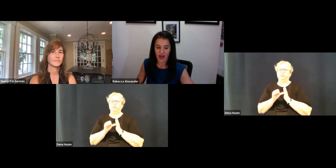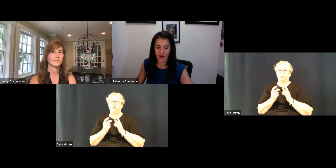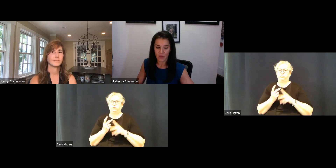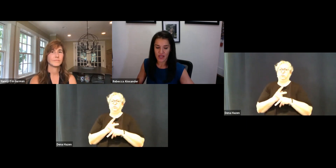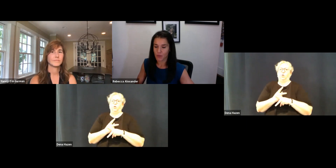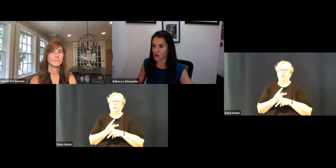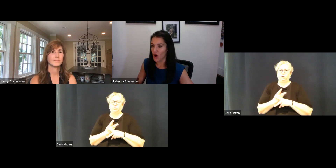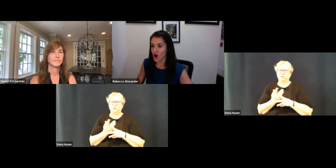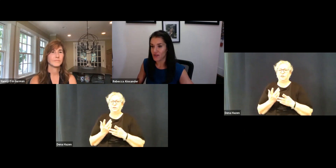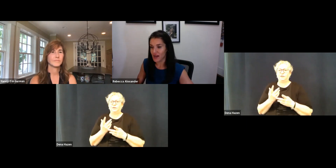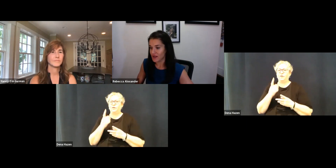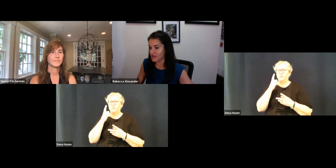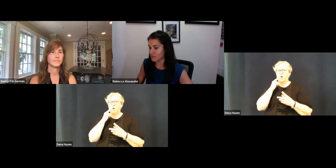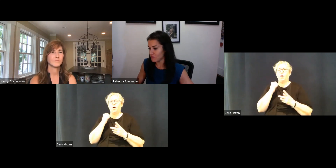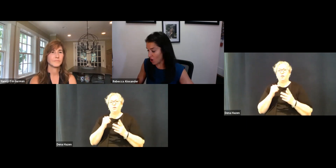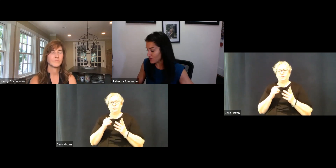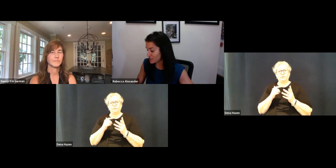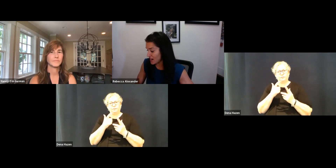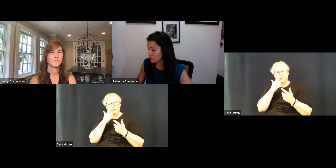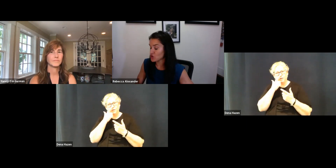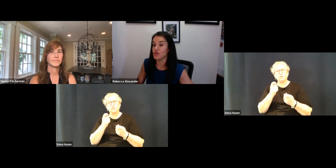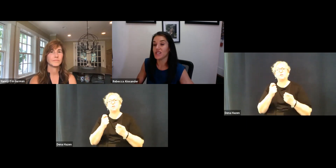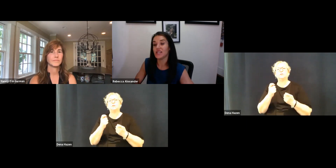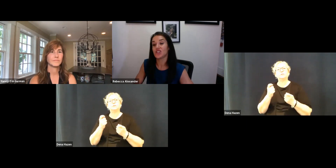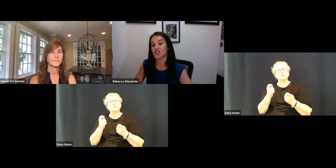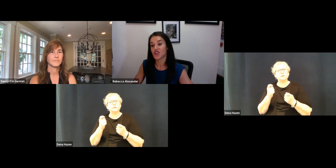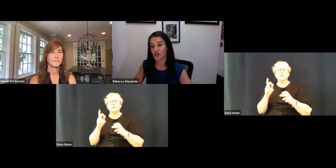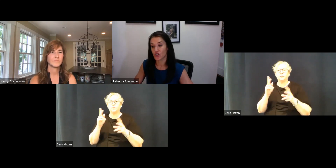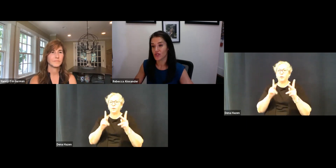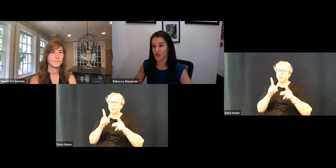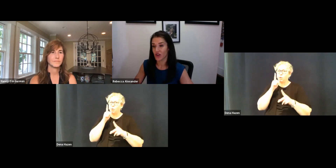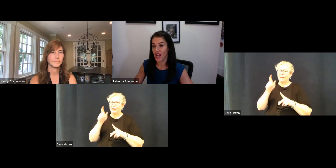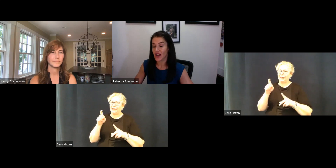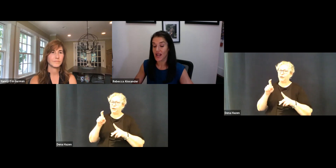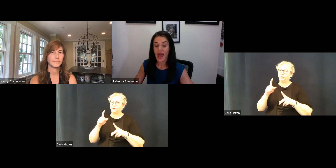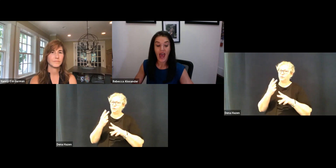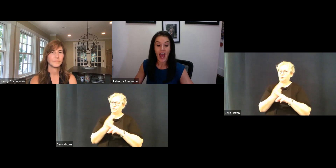that people oftentimes who need to start using their cane,